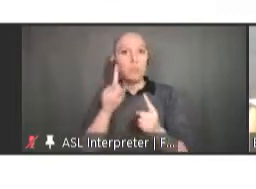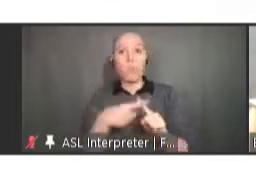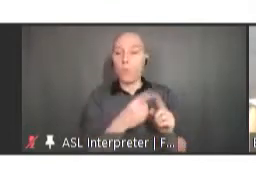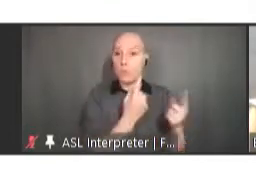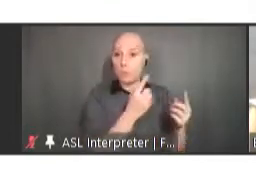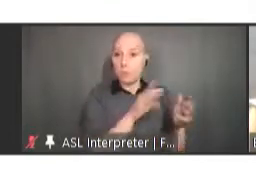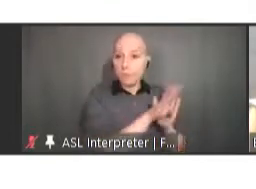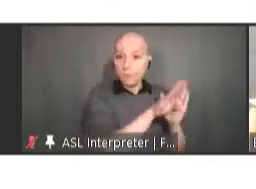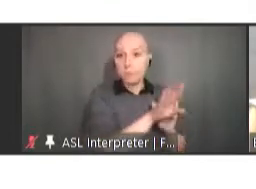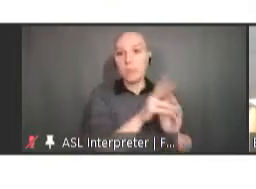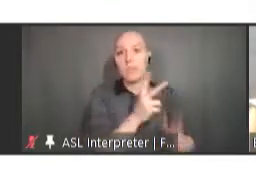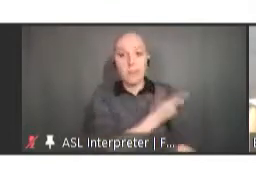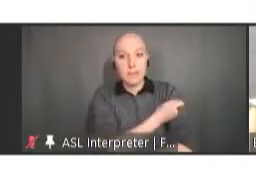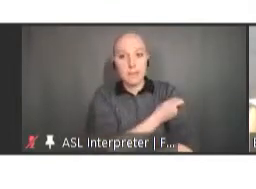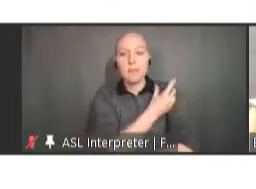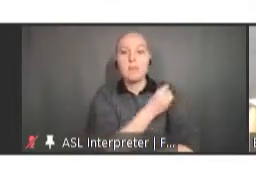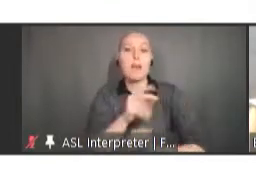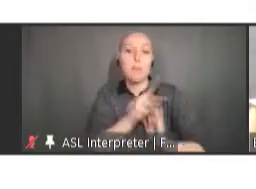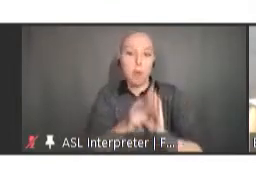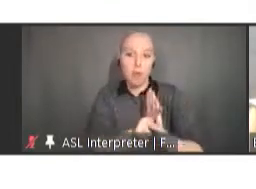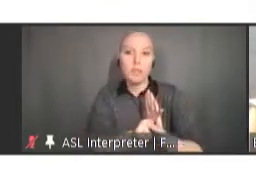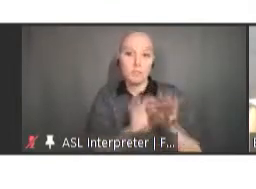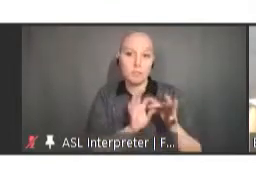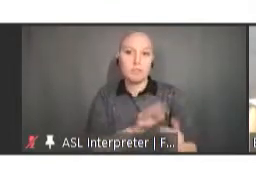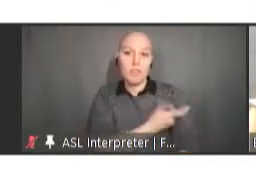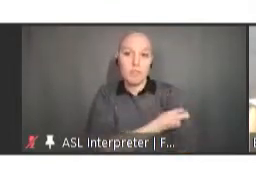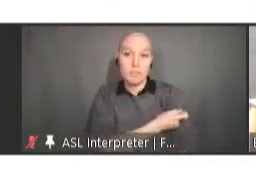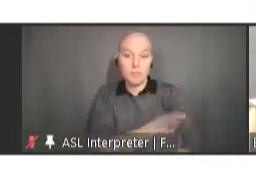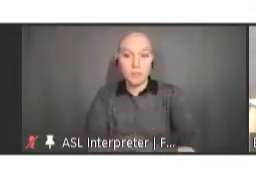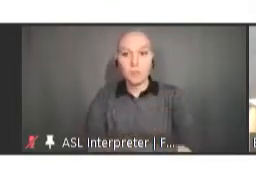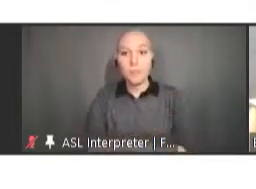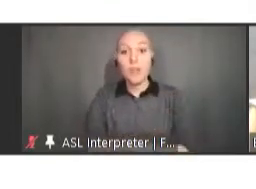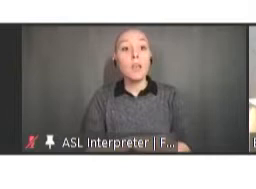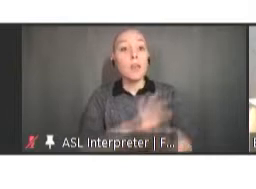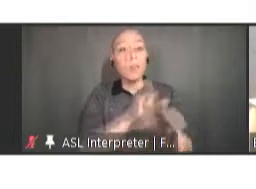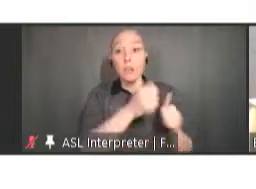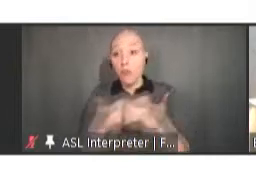Dr. Edwards summarized some of the challenges and opportunities which COVID-19 has raised.